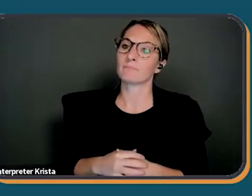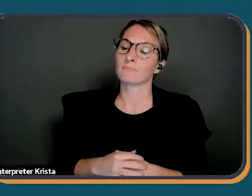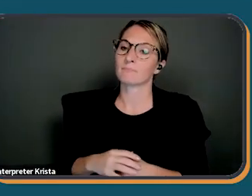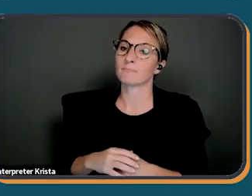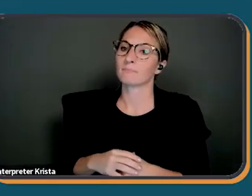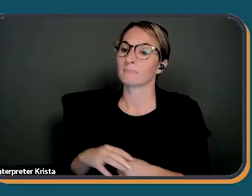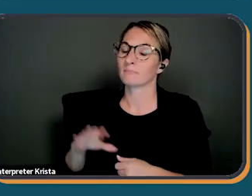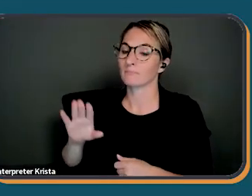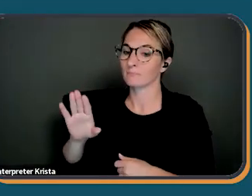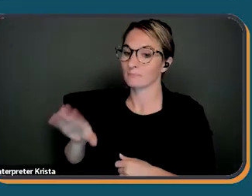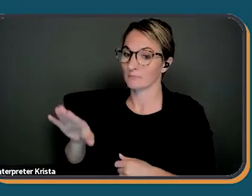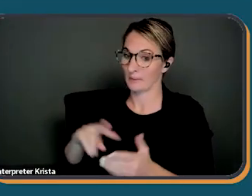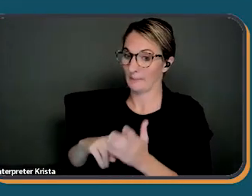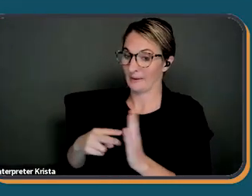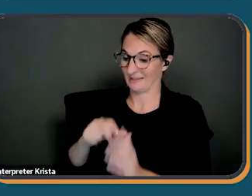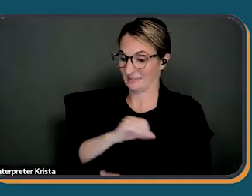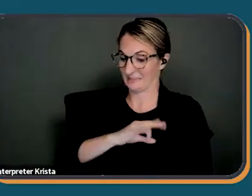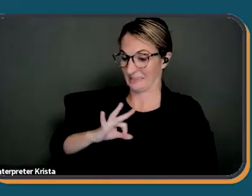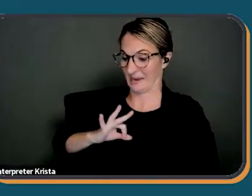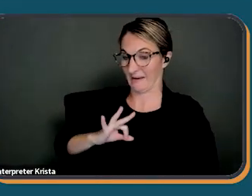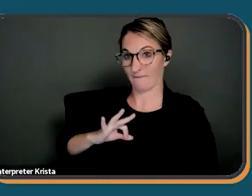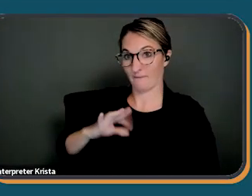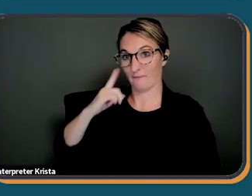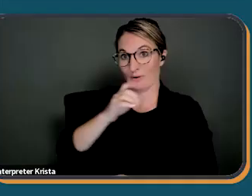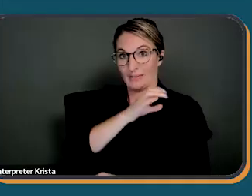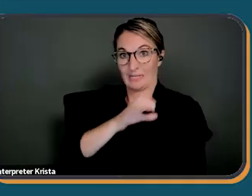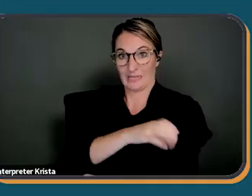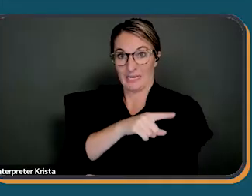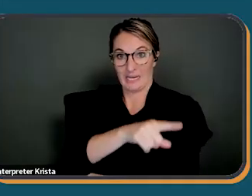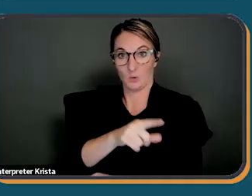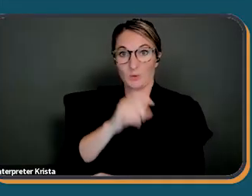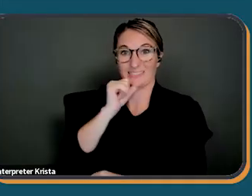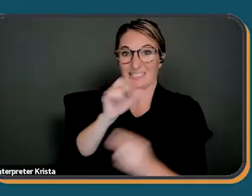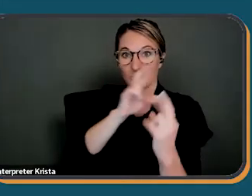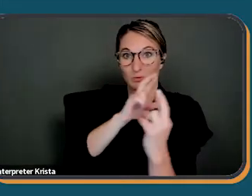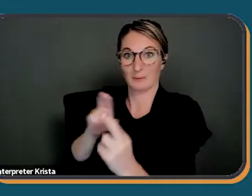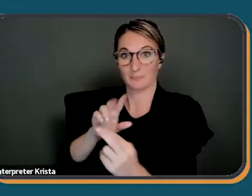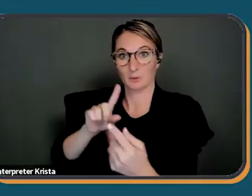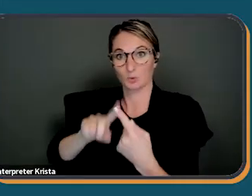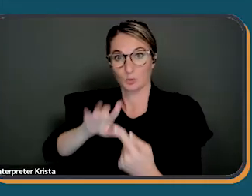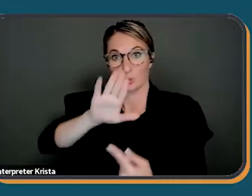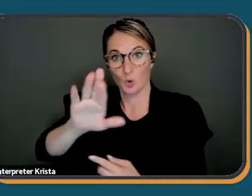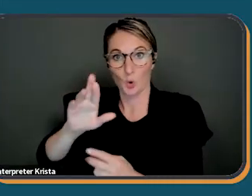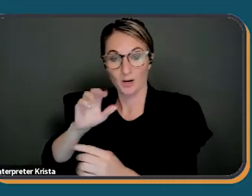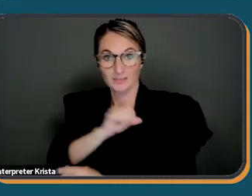and it was the staff of the clinic that was disrespectful to your staff? Latisha Brown: Yes.